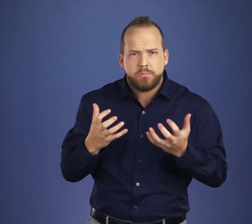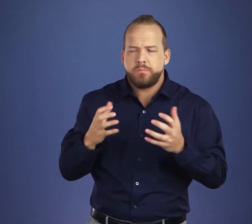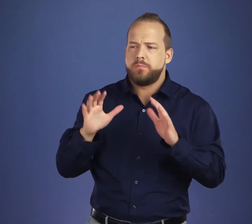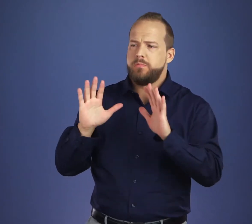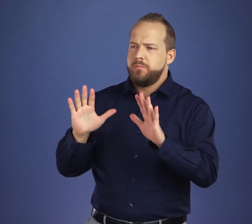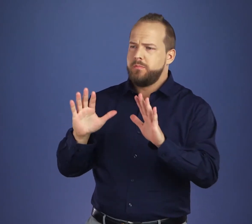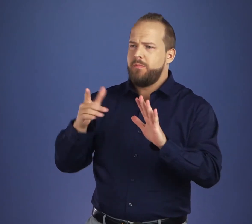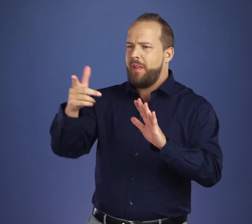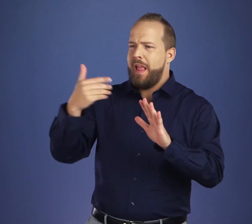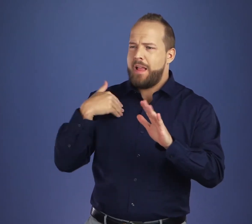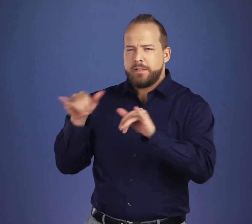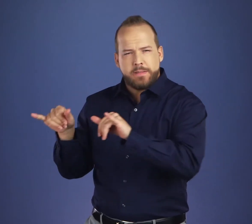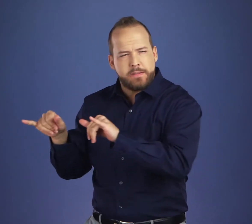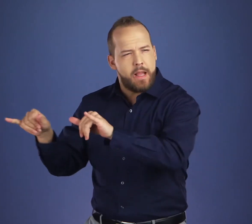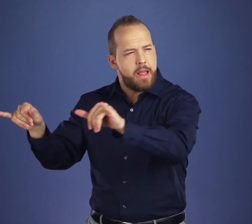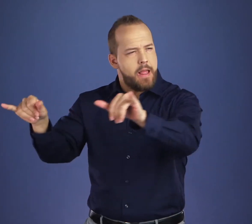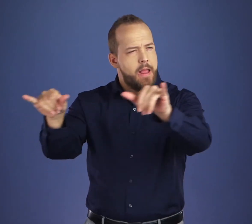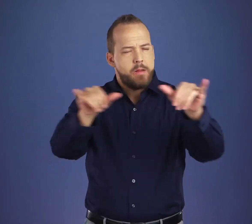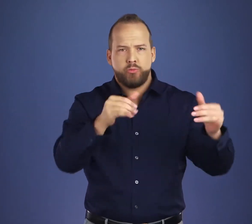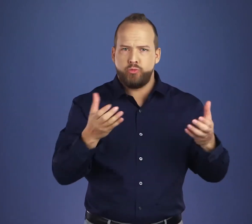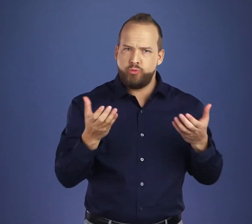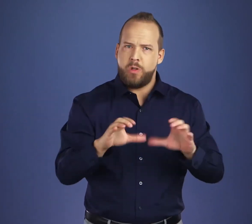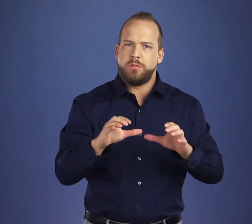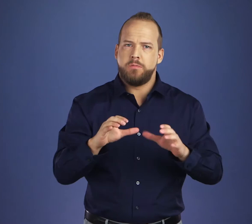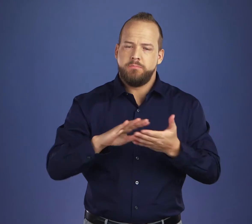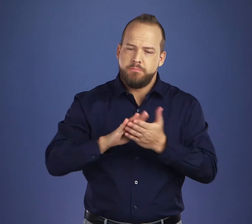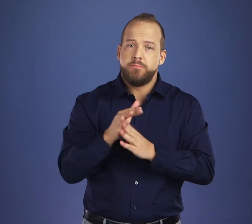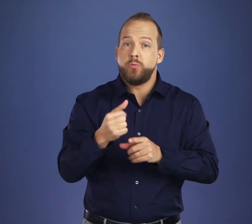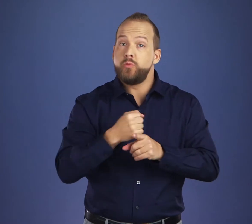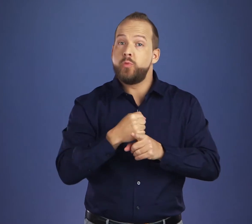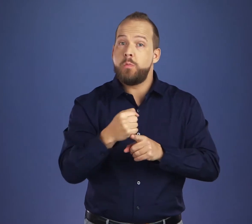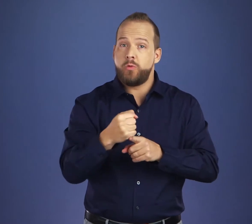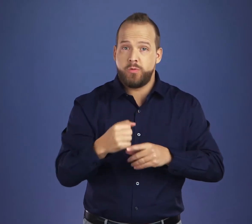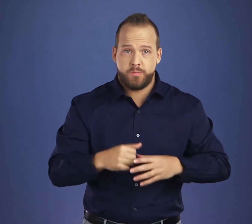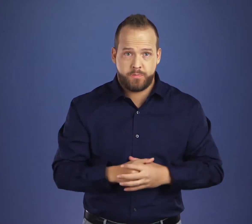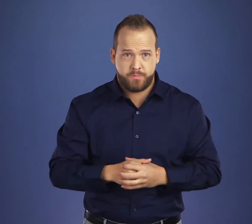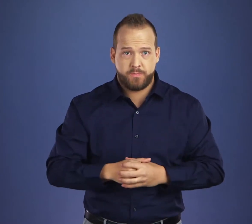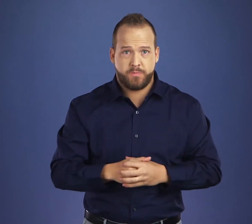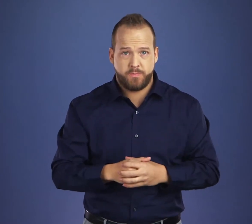We just want to be sure that you get the same great chance for sobriety that we’ve had.